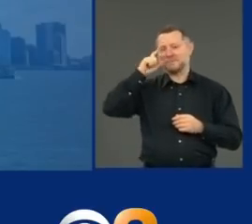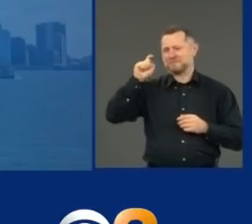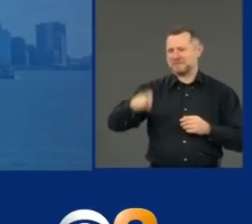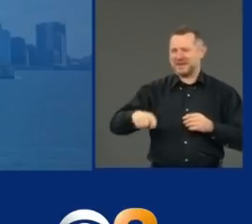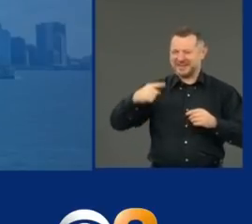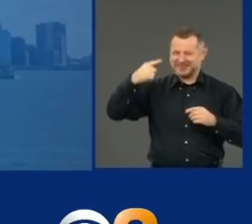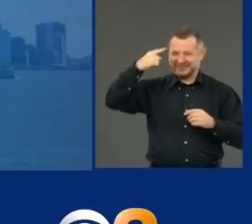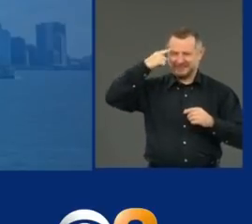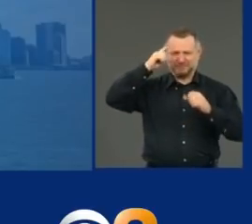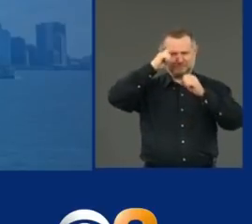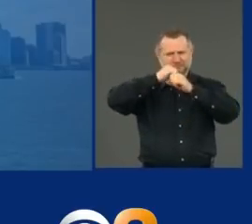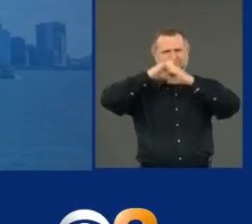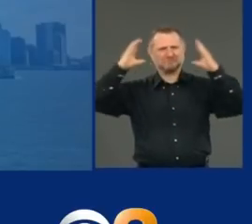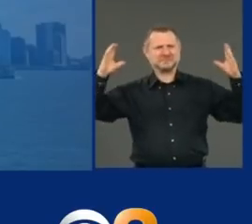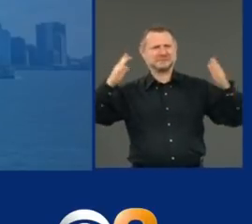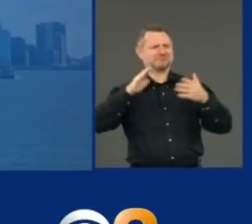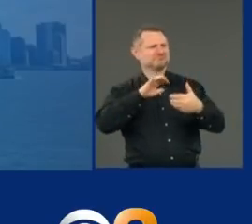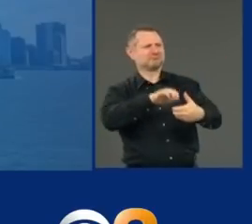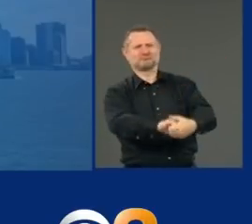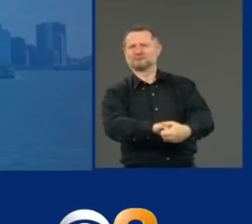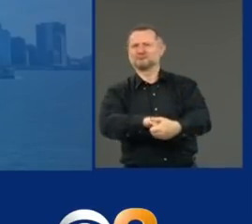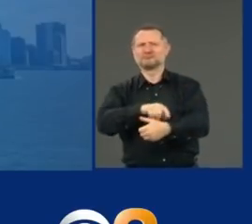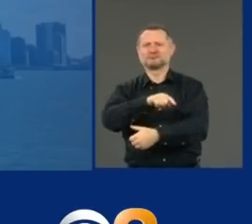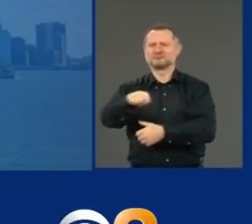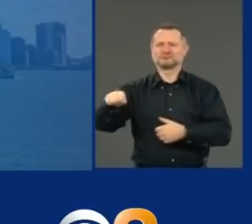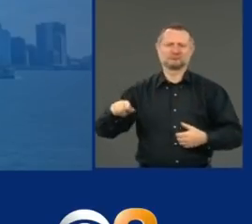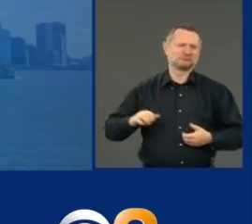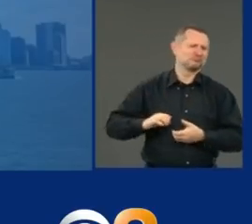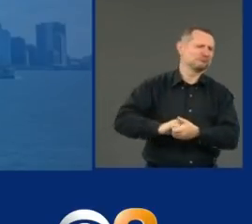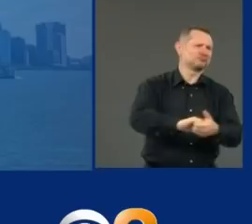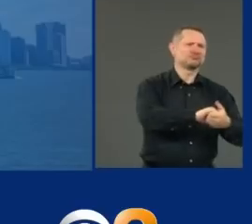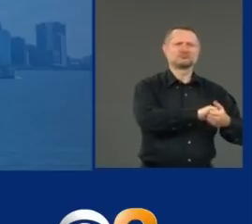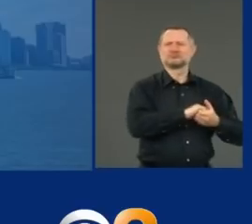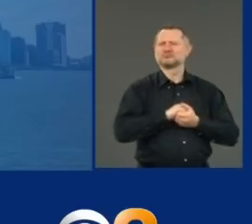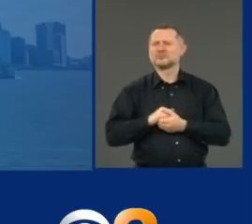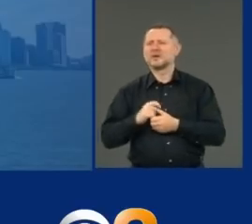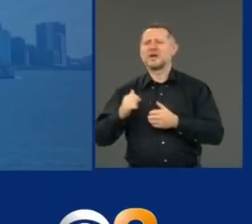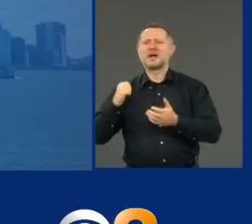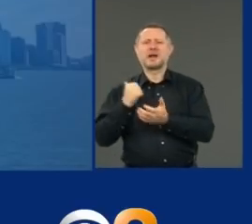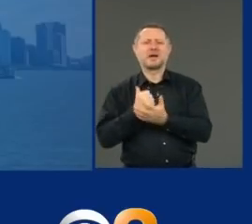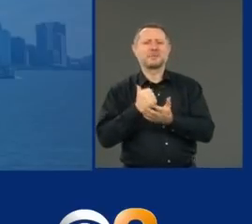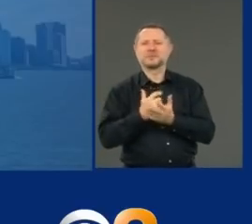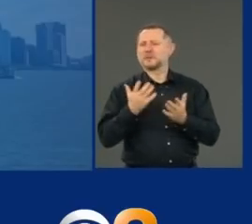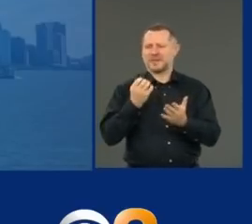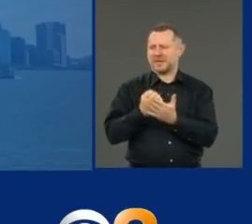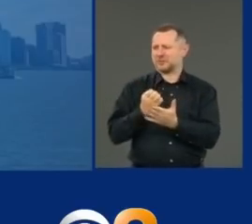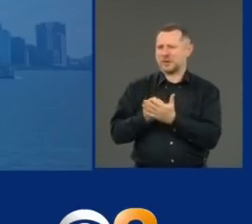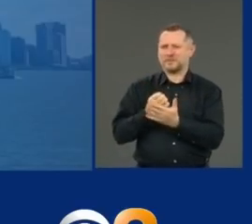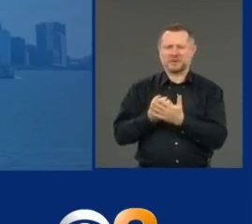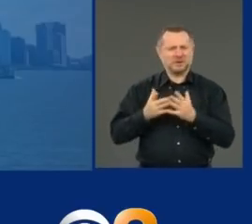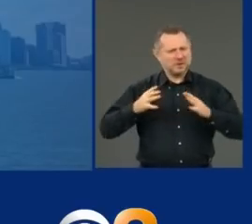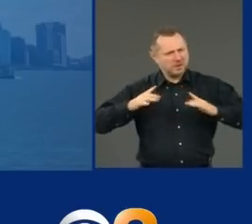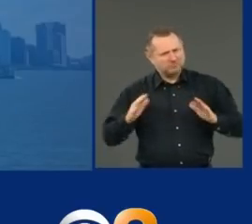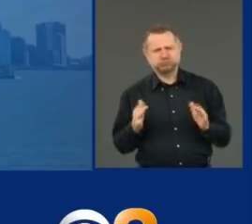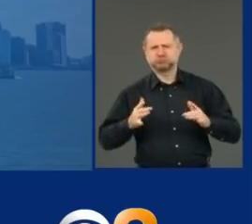WITH NEW IDEAS THAT WE CAN JUMPSTART TO GROW THE ECONOMY. THAT'S WHAT THE NEXT CHAPTER